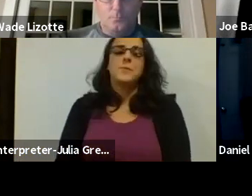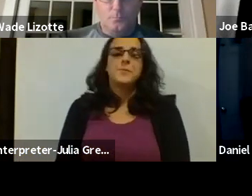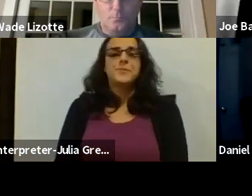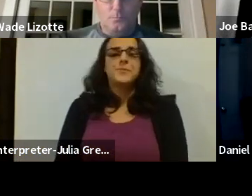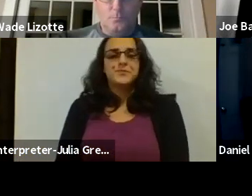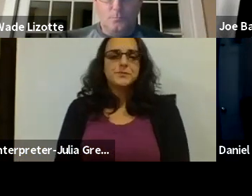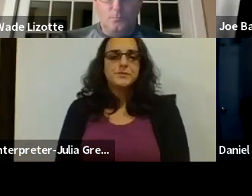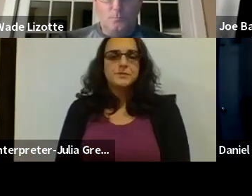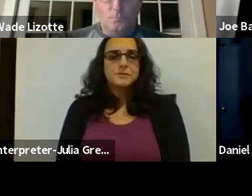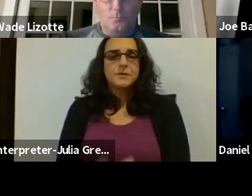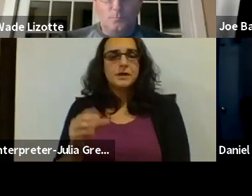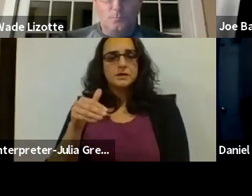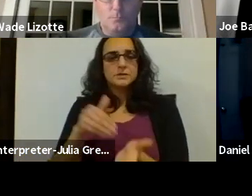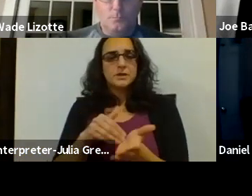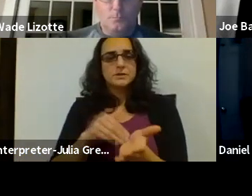Carolyn Gallagher: And Dr. Diana other topics.